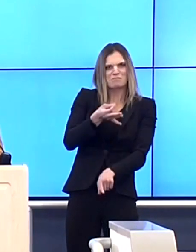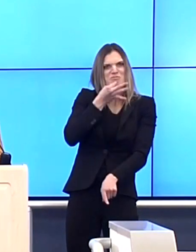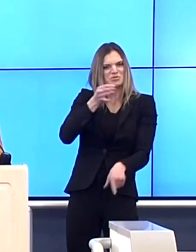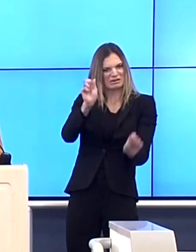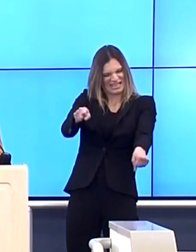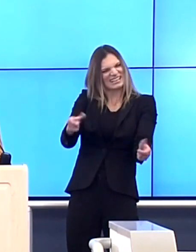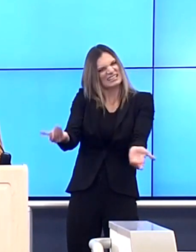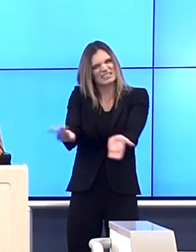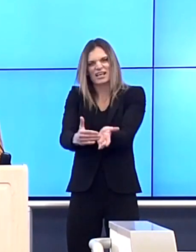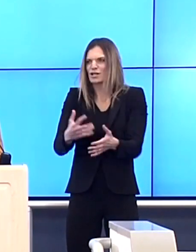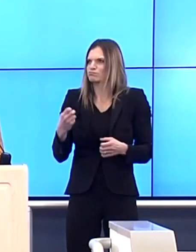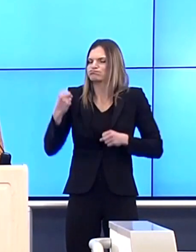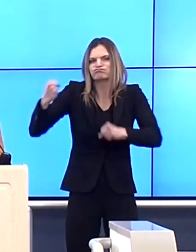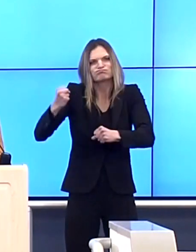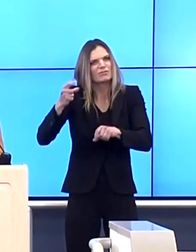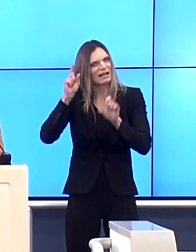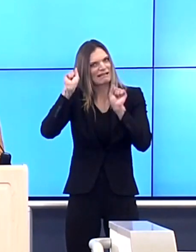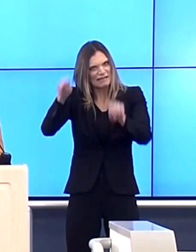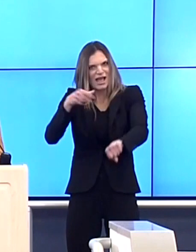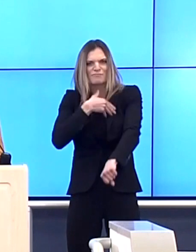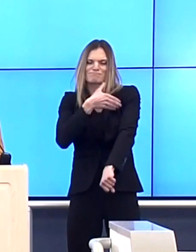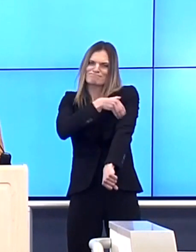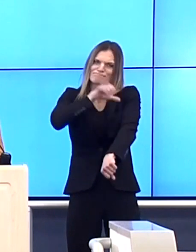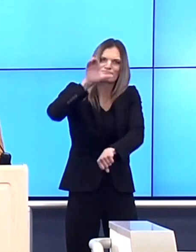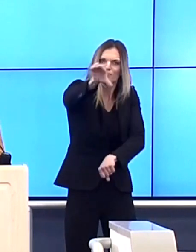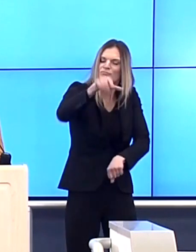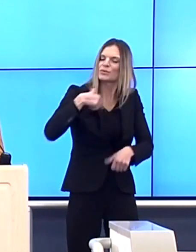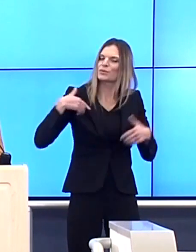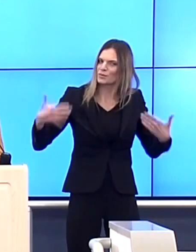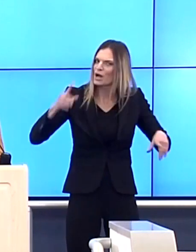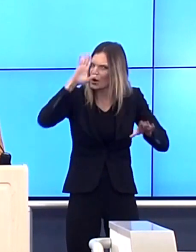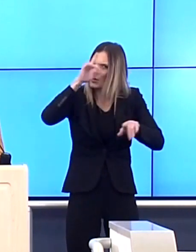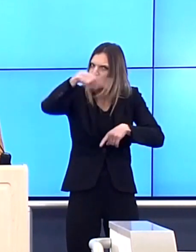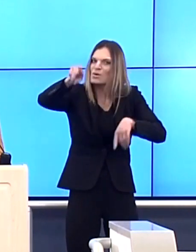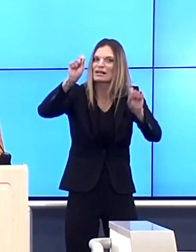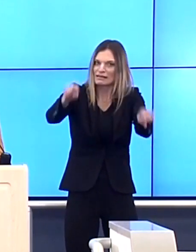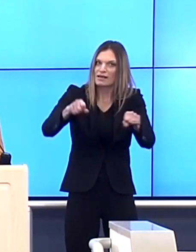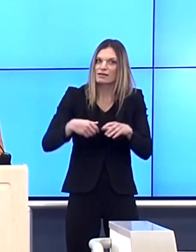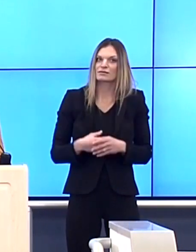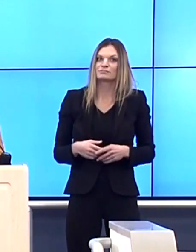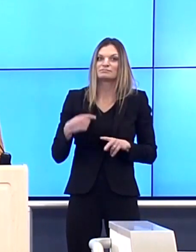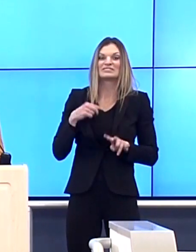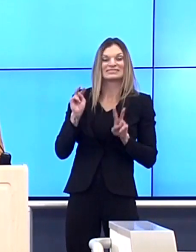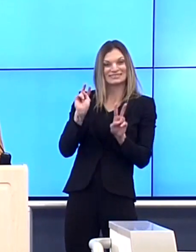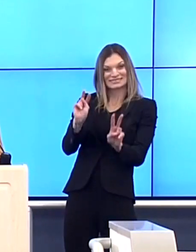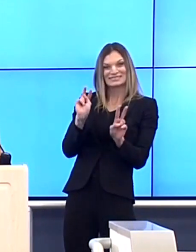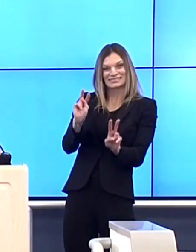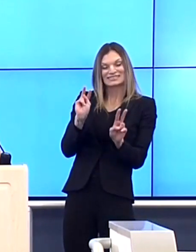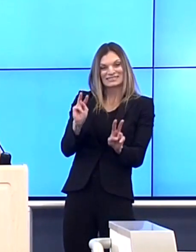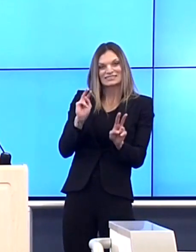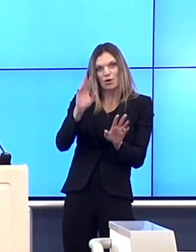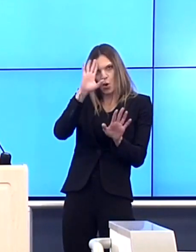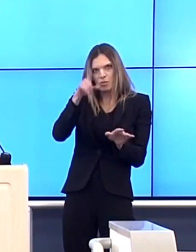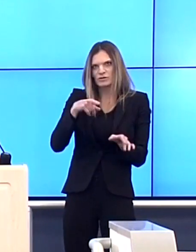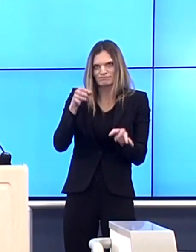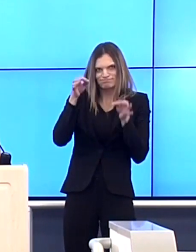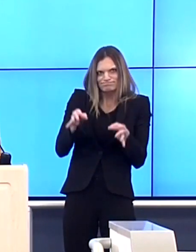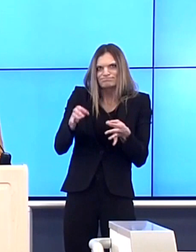CHALLENGE. WE’VE DONE IT BEFORE AND WE WILL WE’VE DONE IT BEFORE AND WE WILL DO IT AGAIN. DO IT AGAIN. MY HOPE IS THAT EVERYONE MAKES MY HOPE IS THAT EVERYONE MAKES SMART CHOICES TO KEEP YOURSELVES